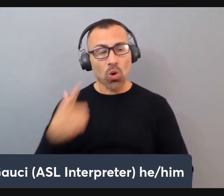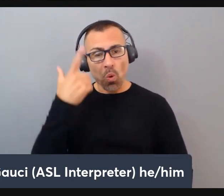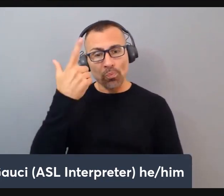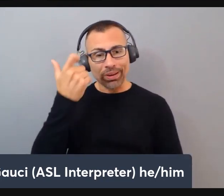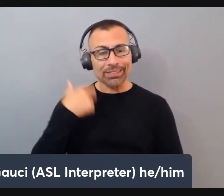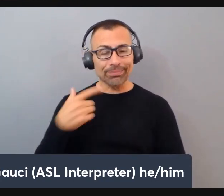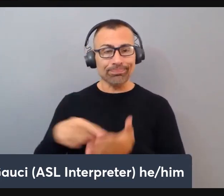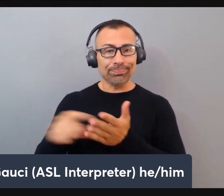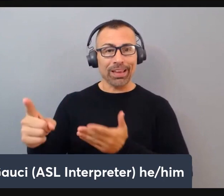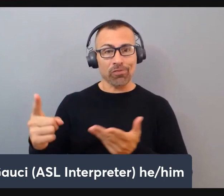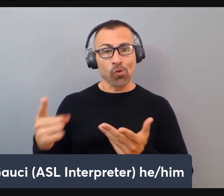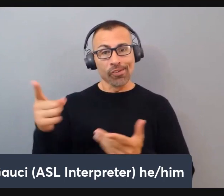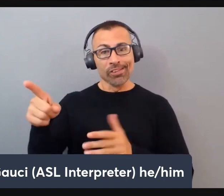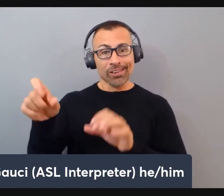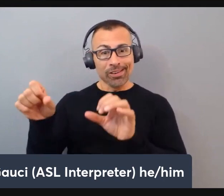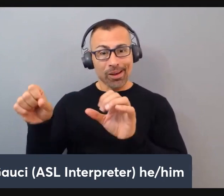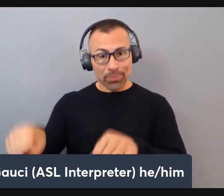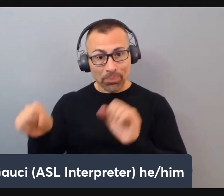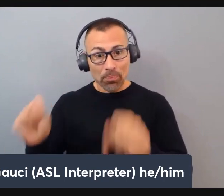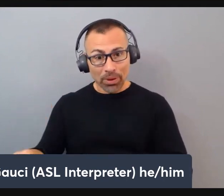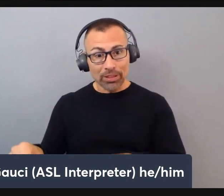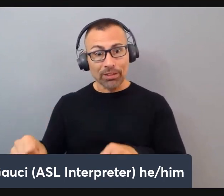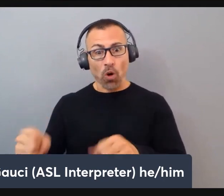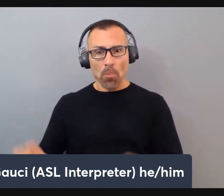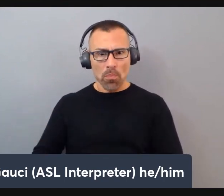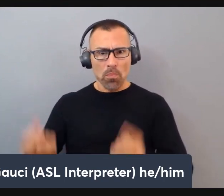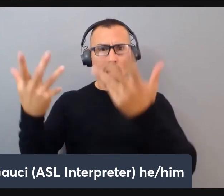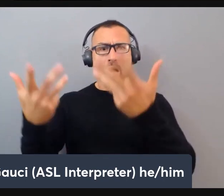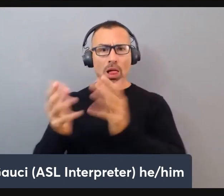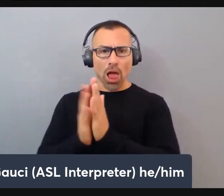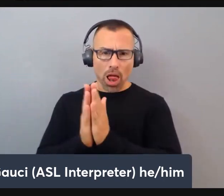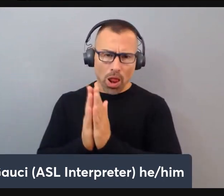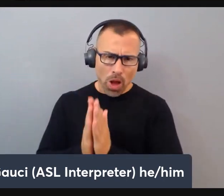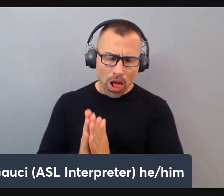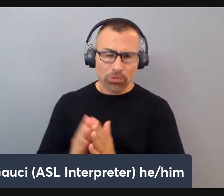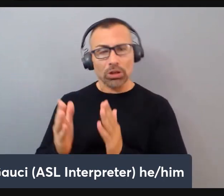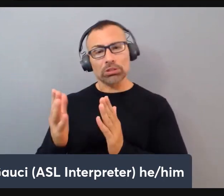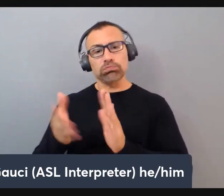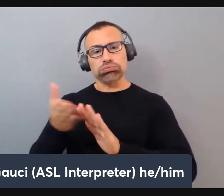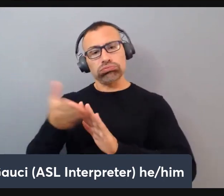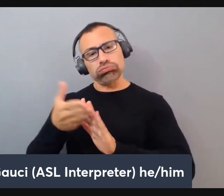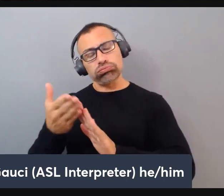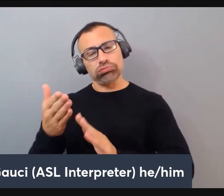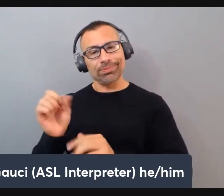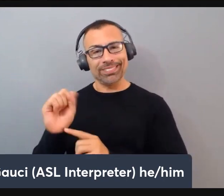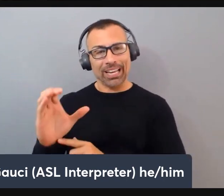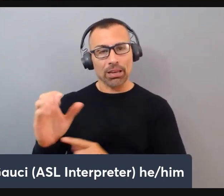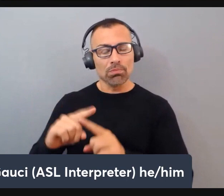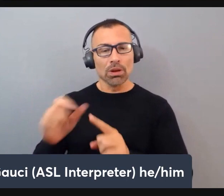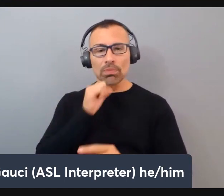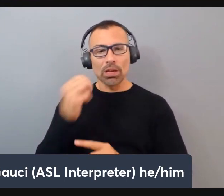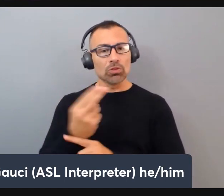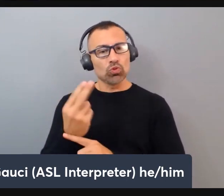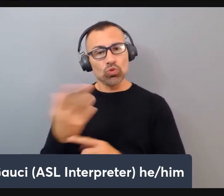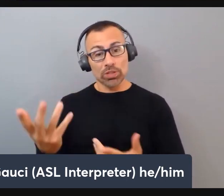So, that's where that balance point comes. Where for large services, they always start to look at AWS Fargate. They may even start to look